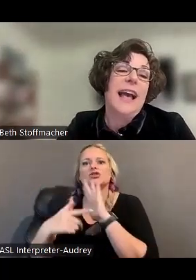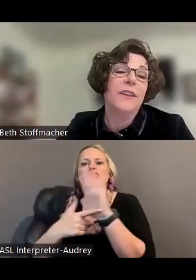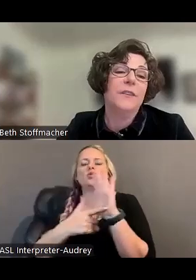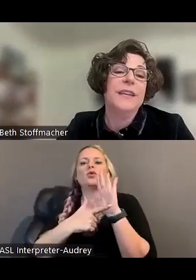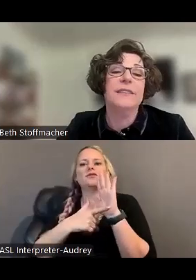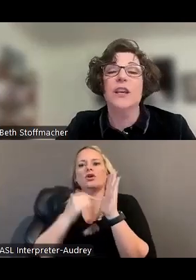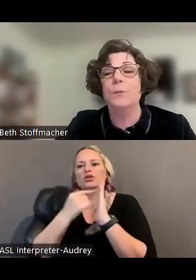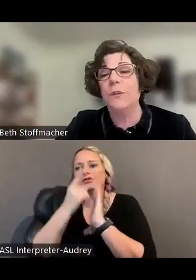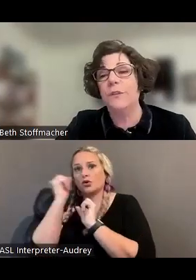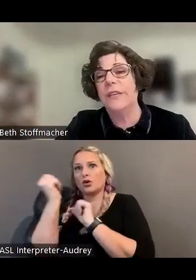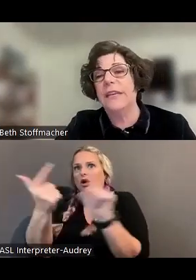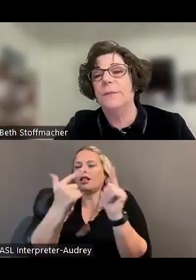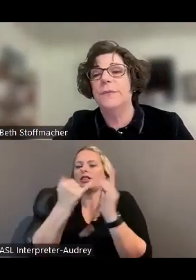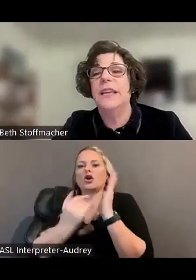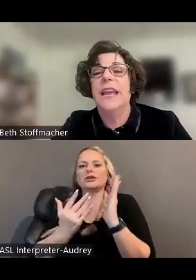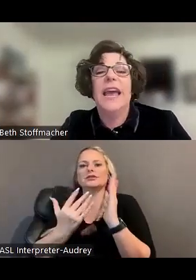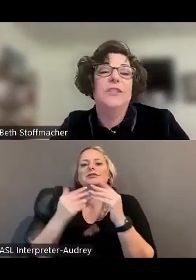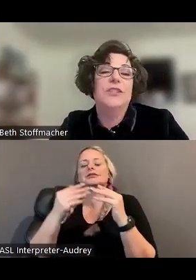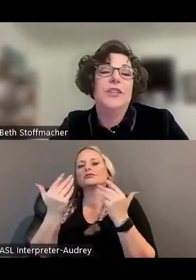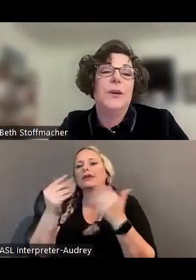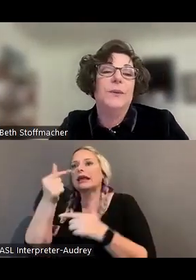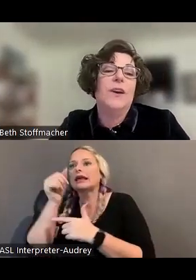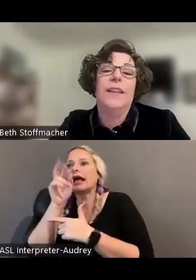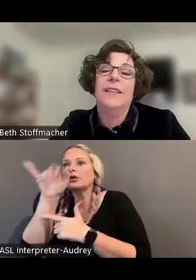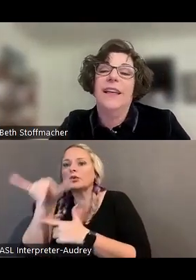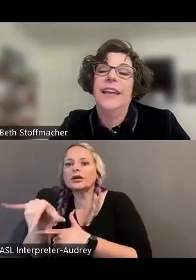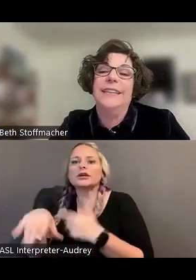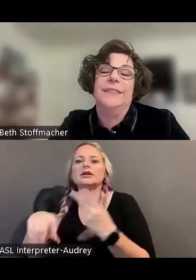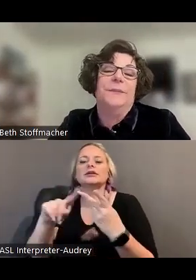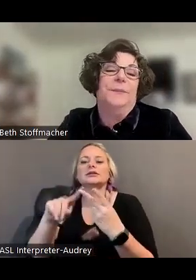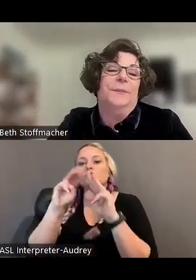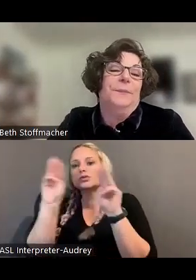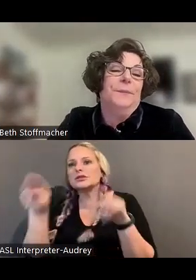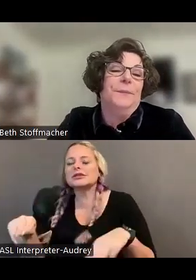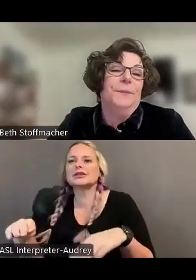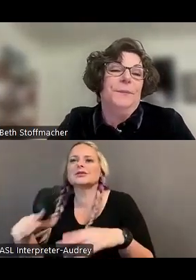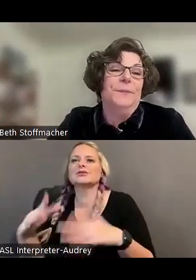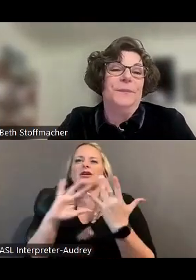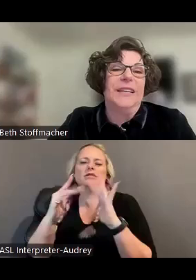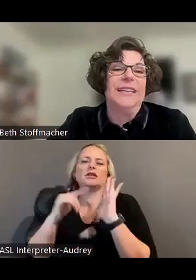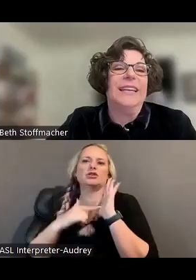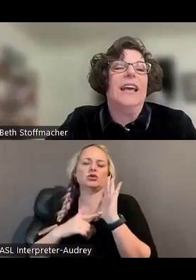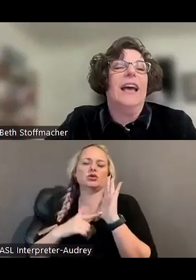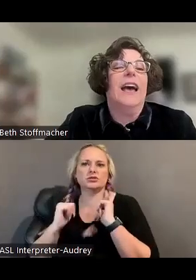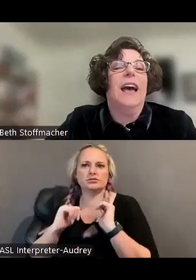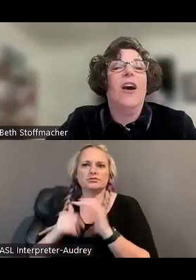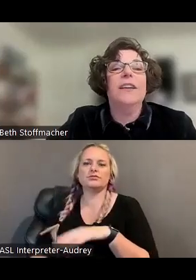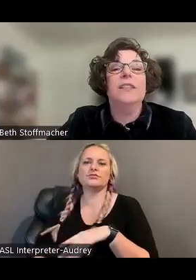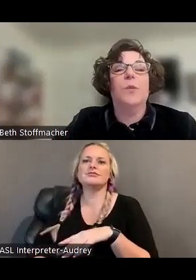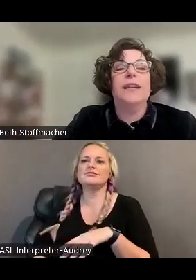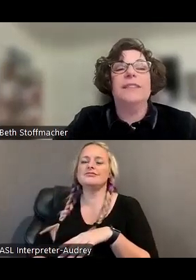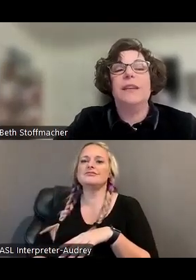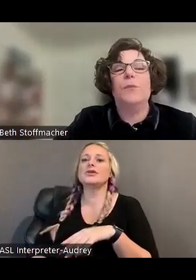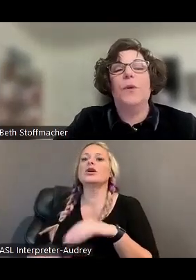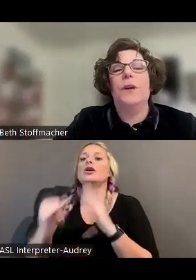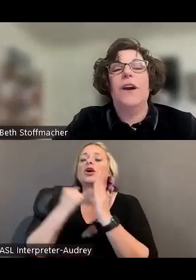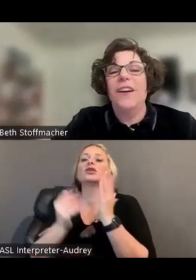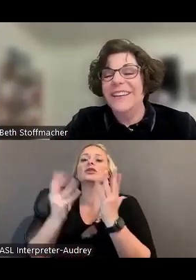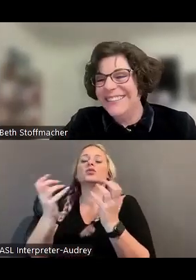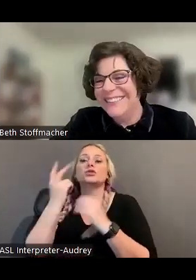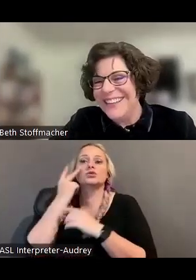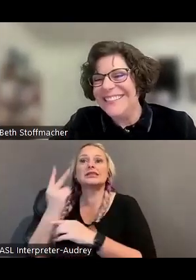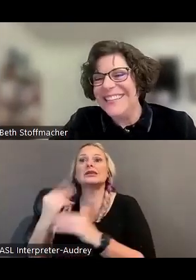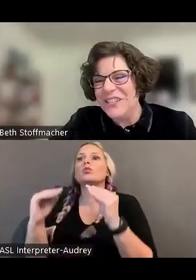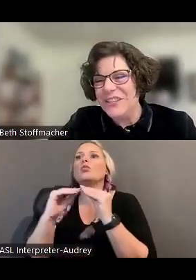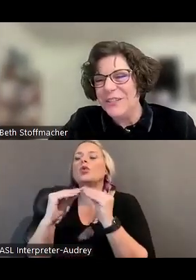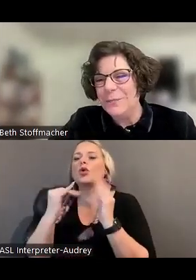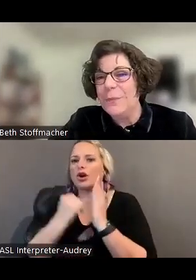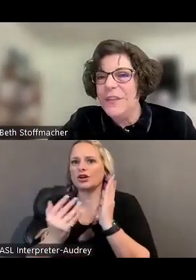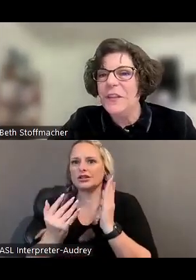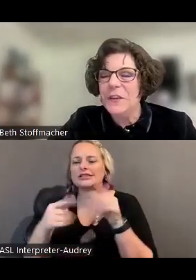galleries, museums, and shows online. Artists want to see more artists as teachers, people that look